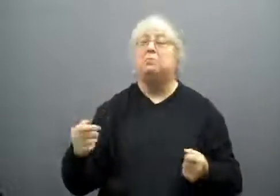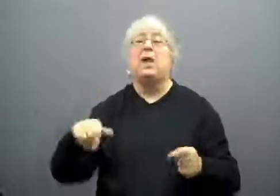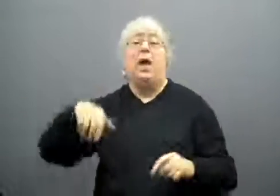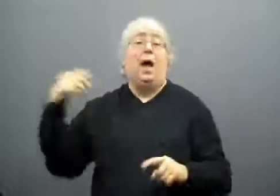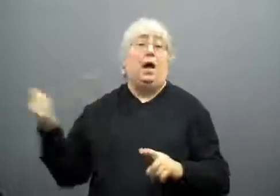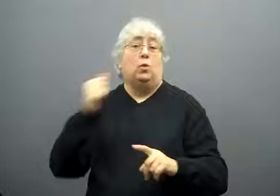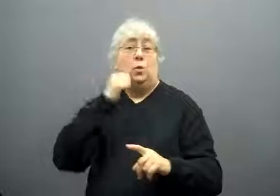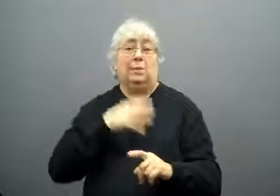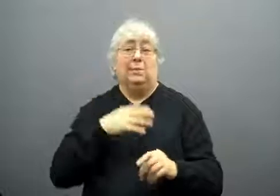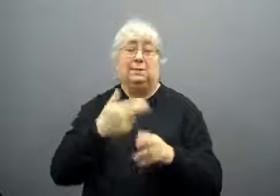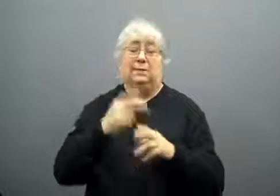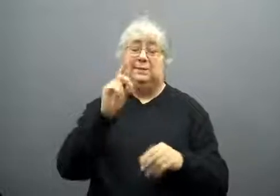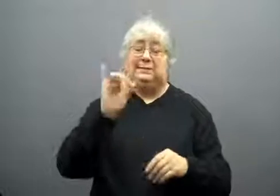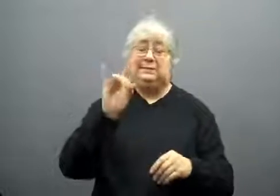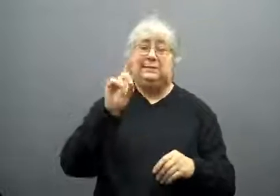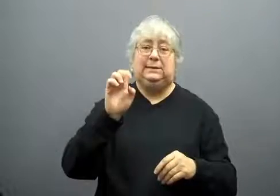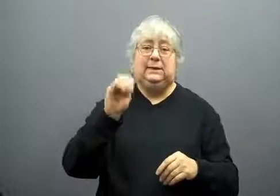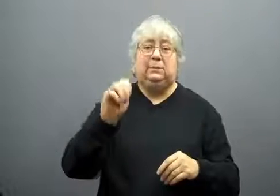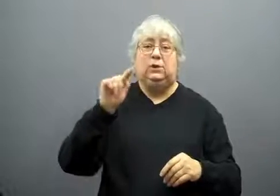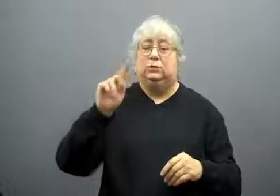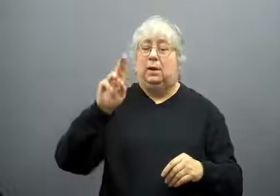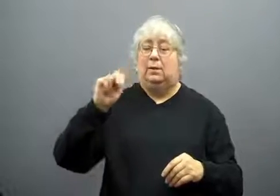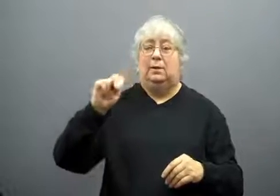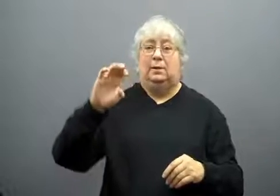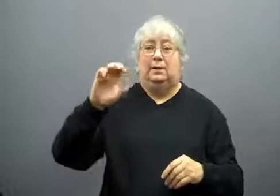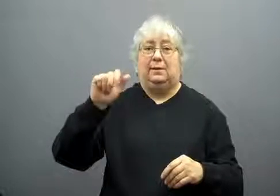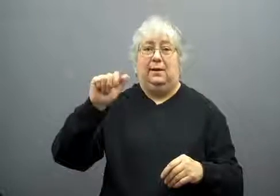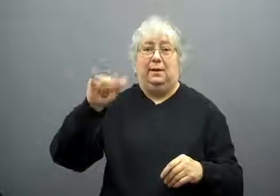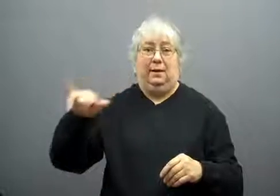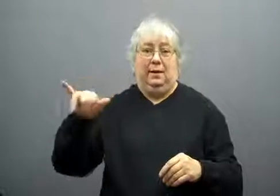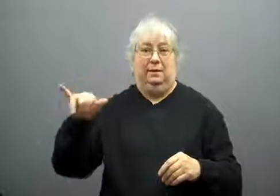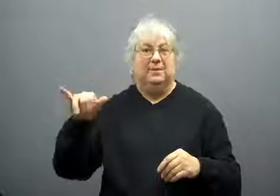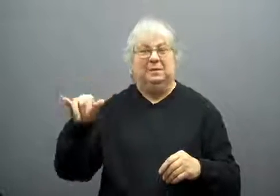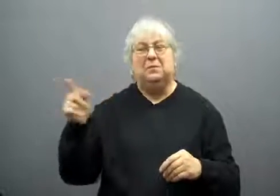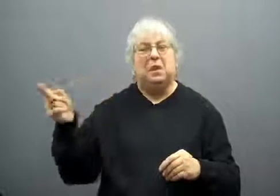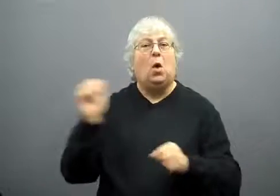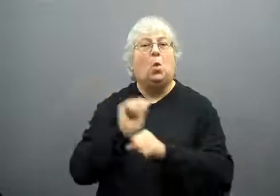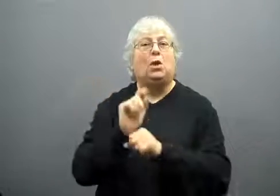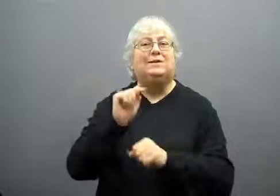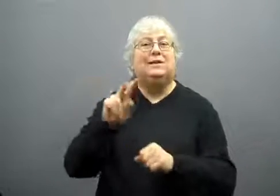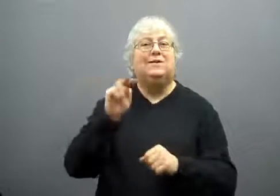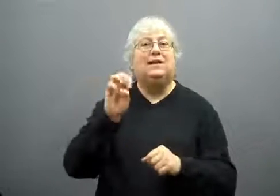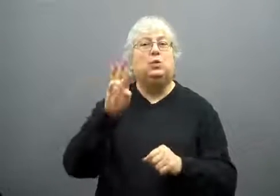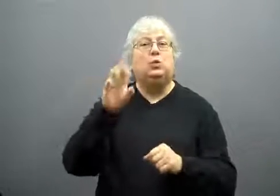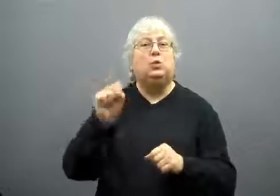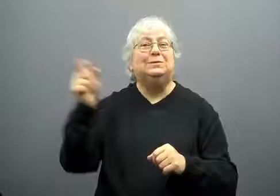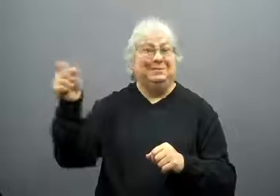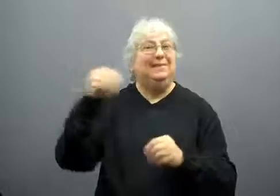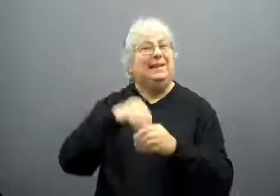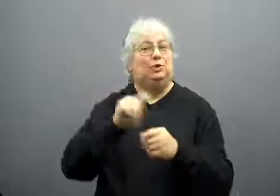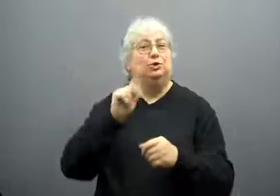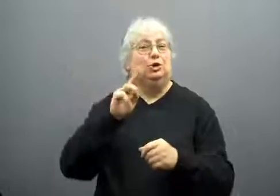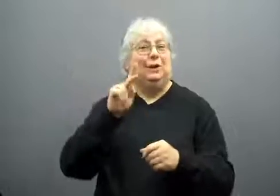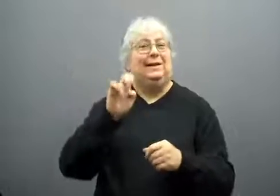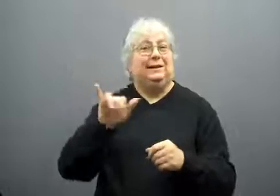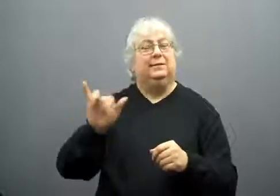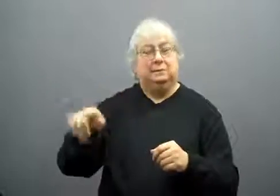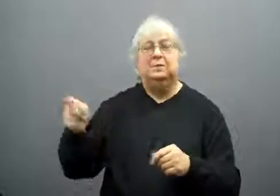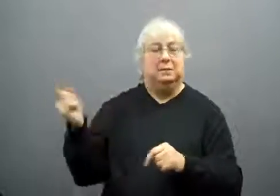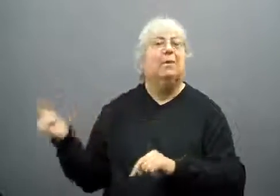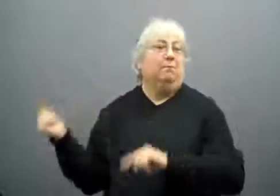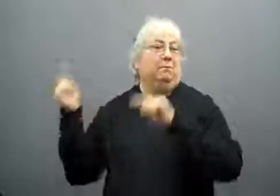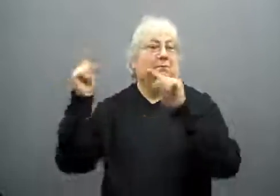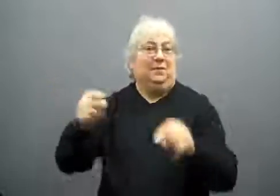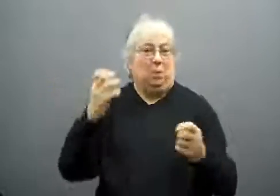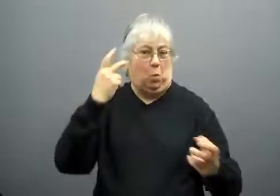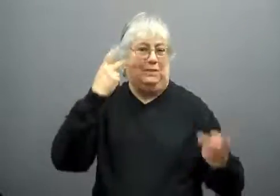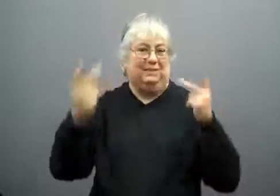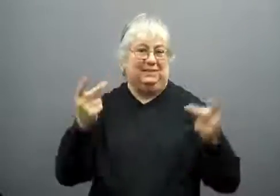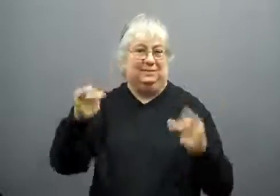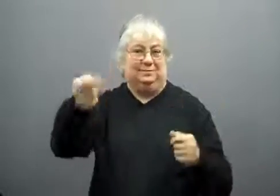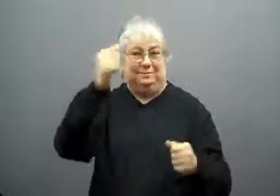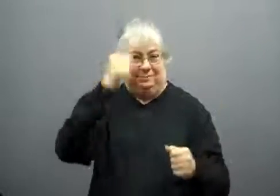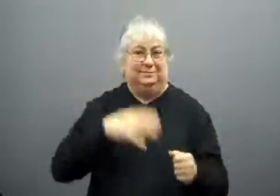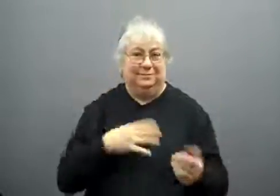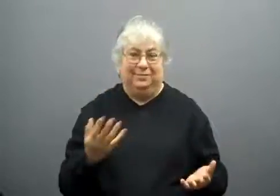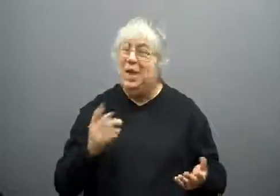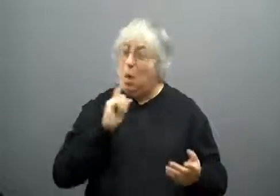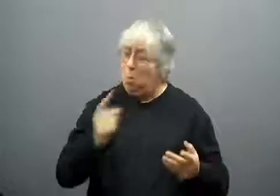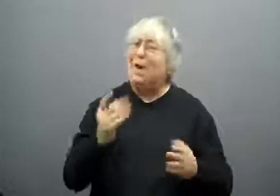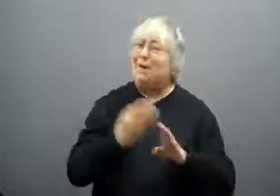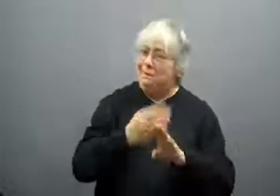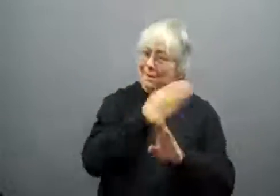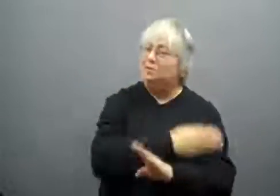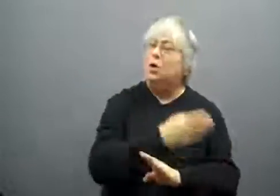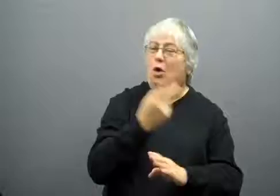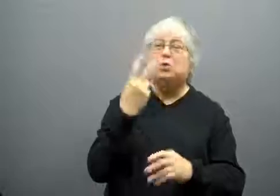Didem Tuncay is a female TV news personality in Turkey.